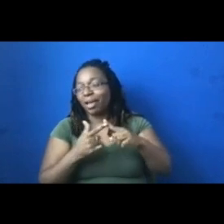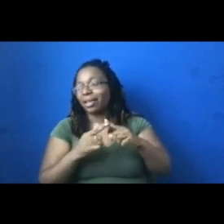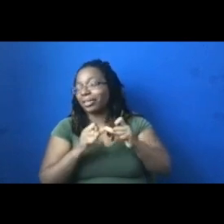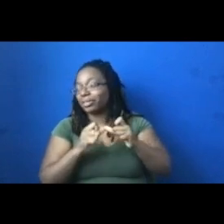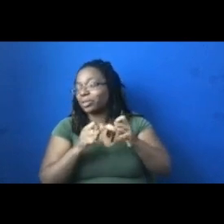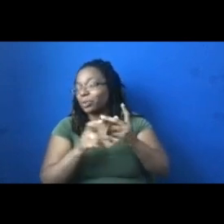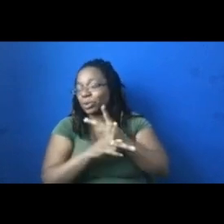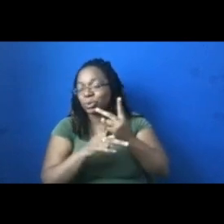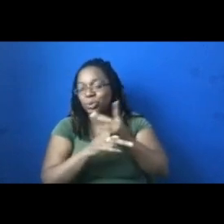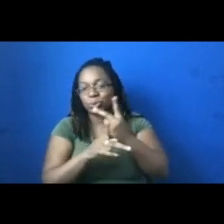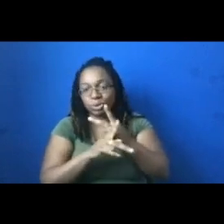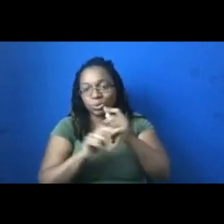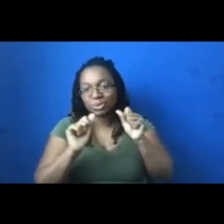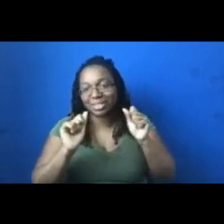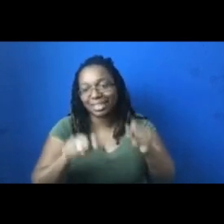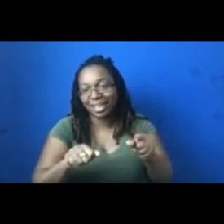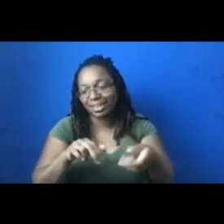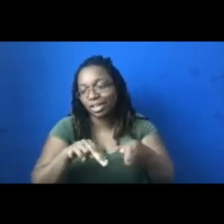hazards increases through time.